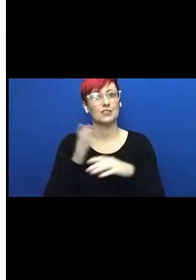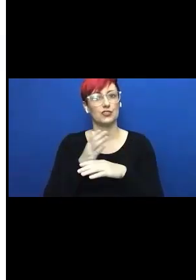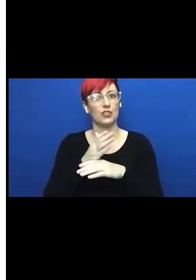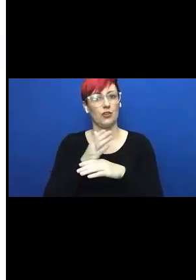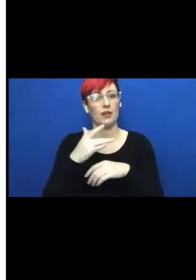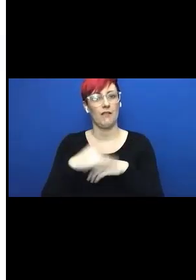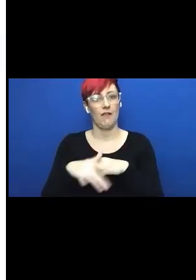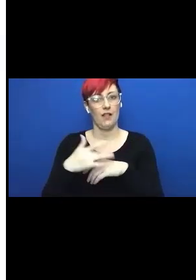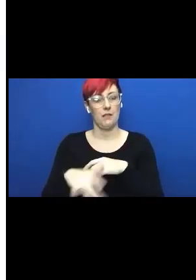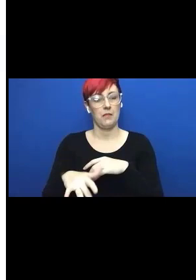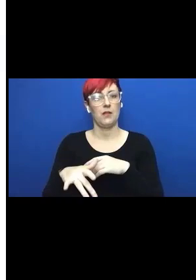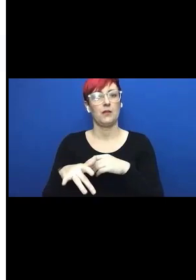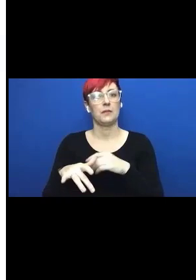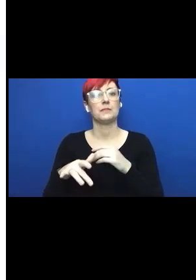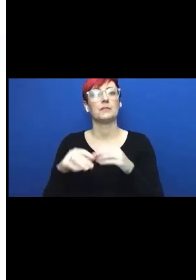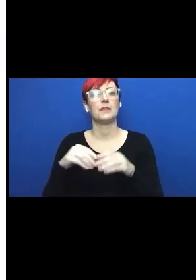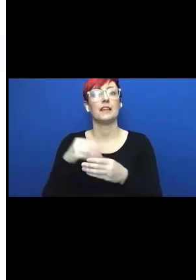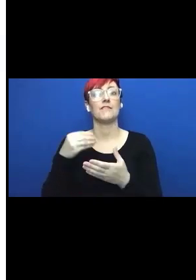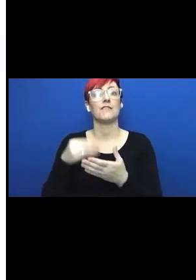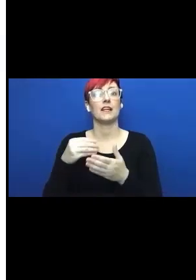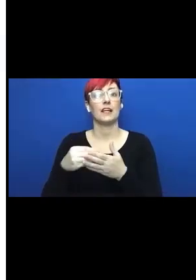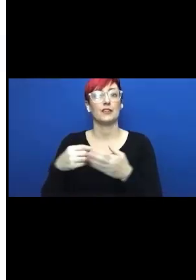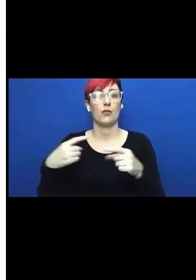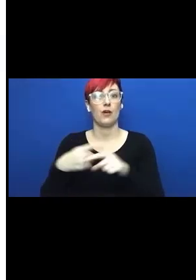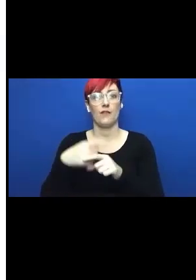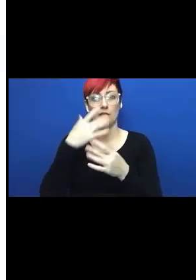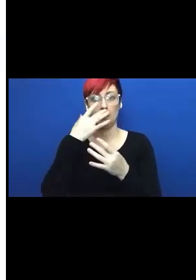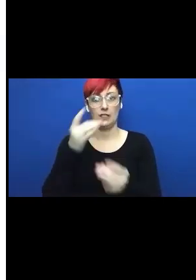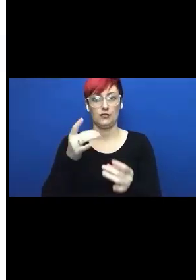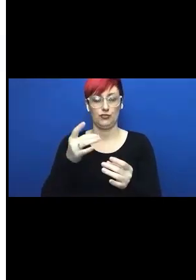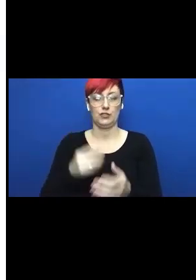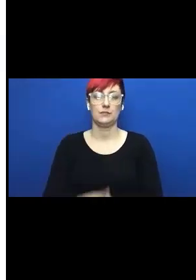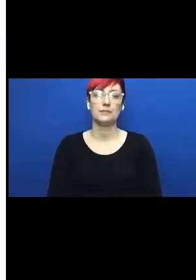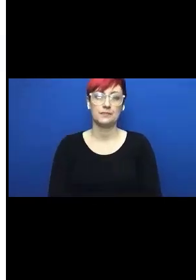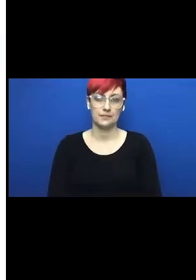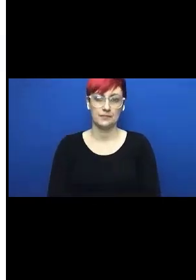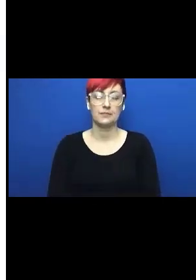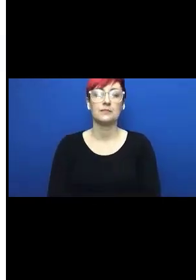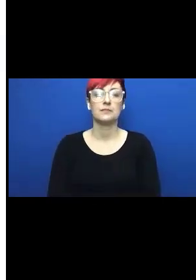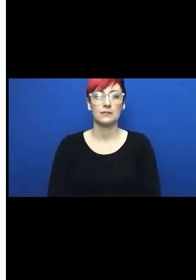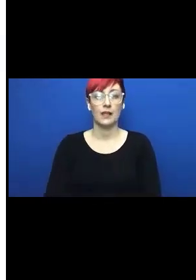in the financial conflict of interest model. That policy has not changed.